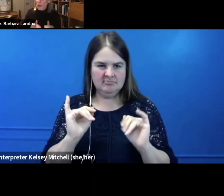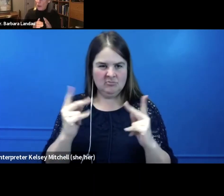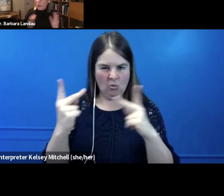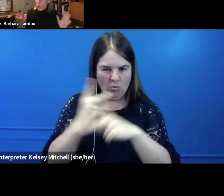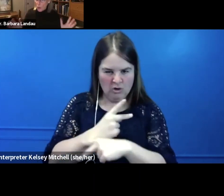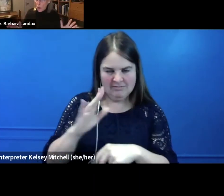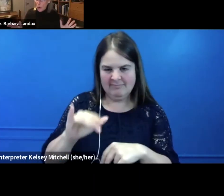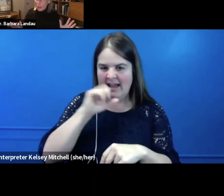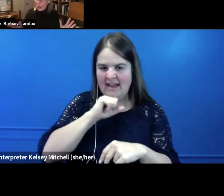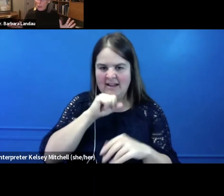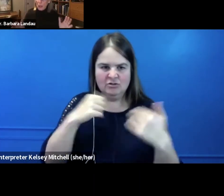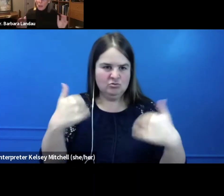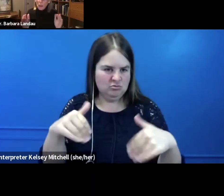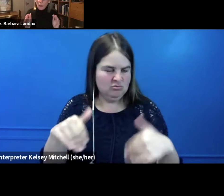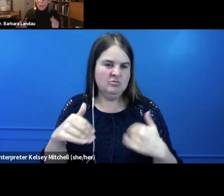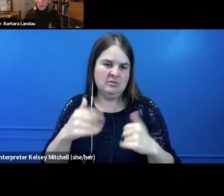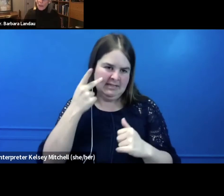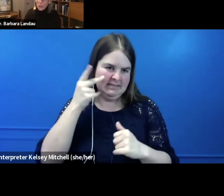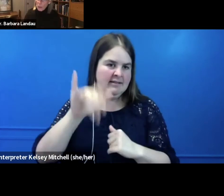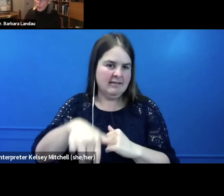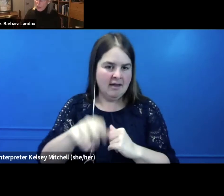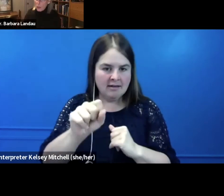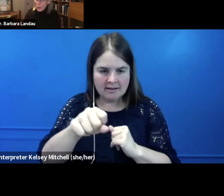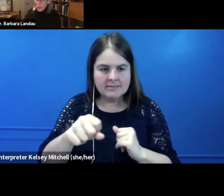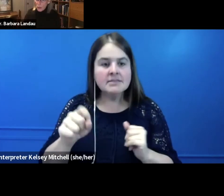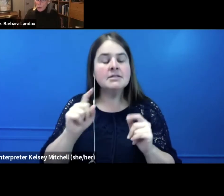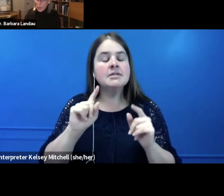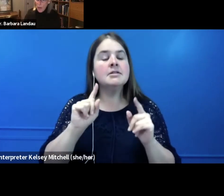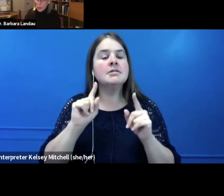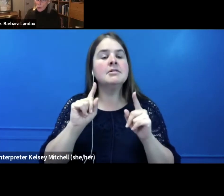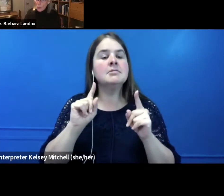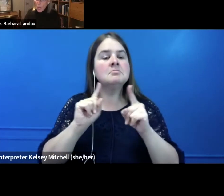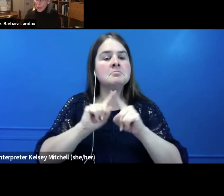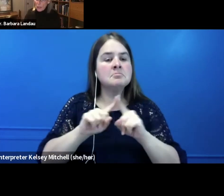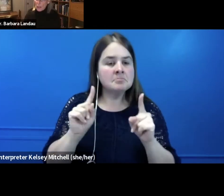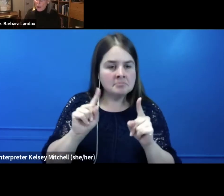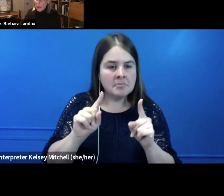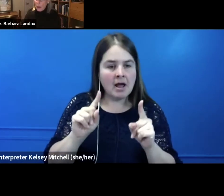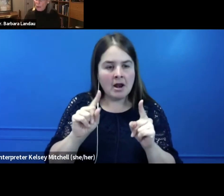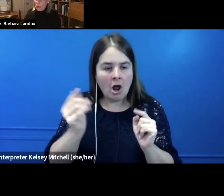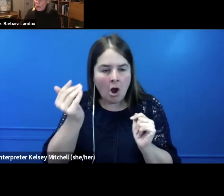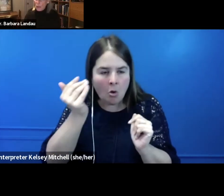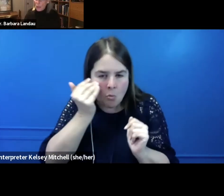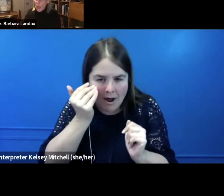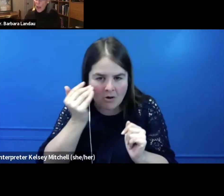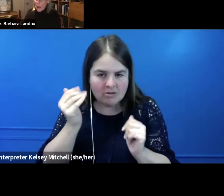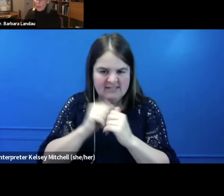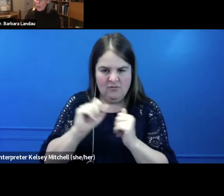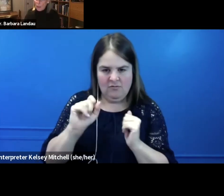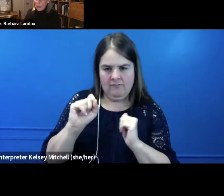there's more noise the tuning to the to the actual slot is